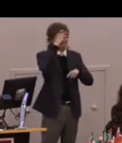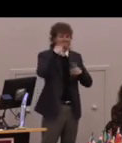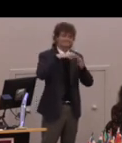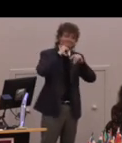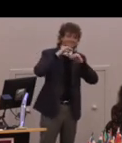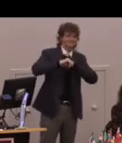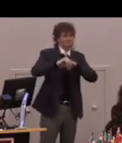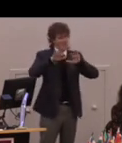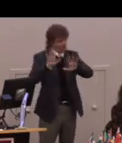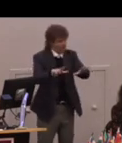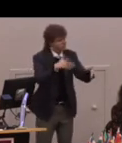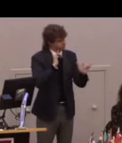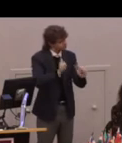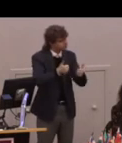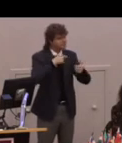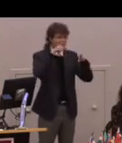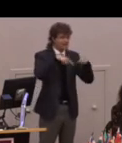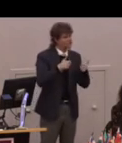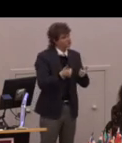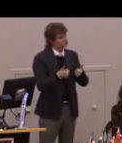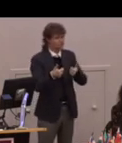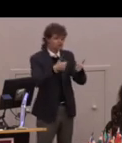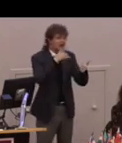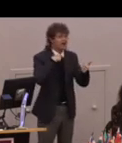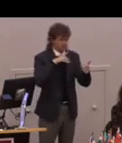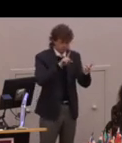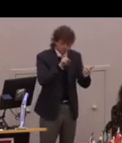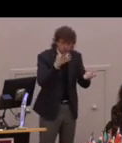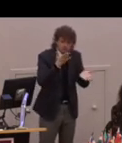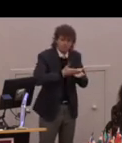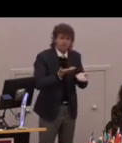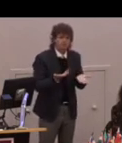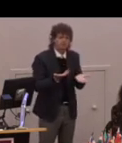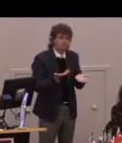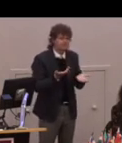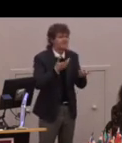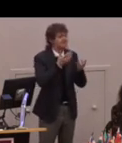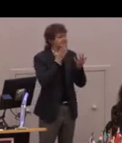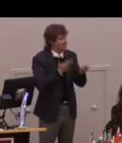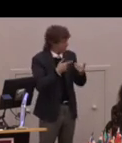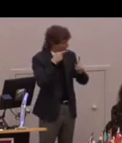messages about India that are completely false. Our current government is doing a great job